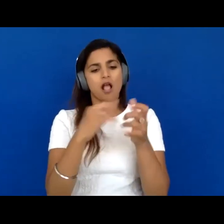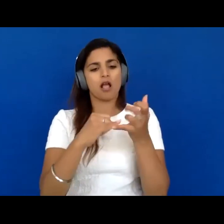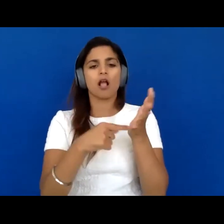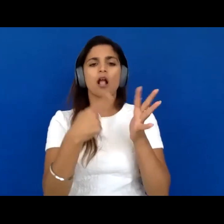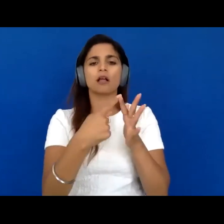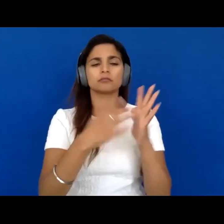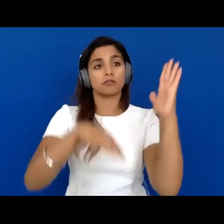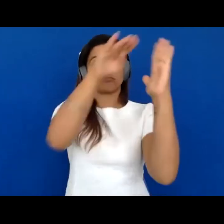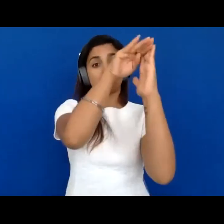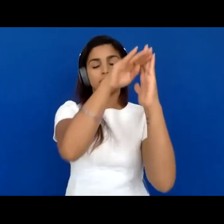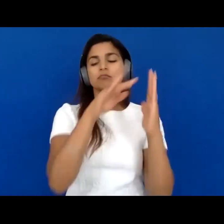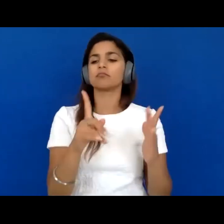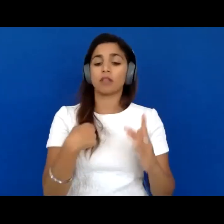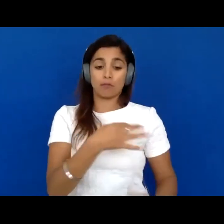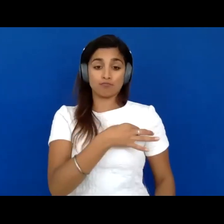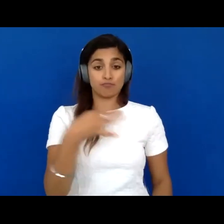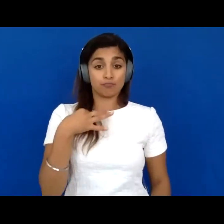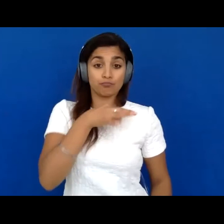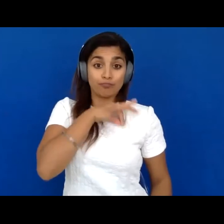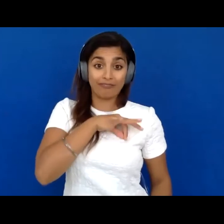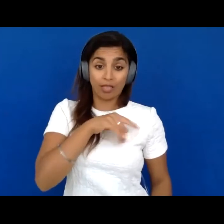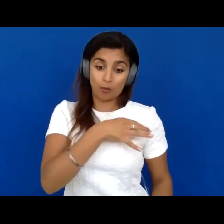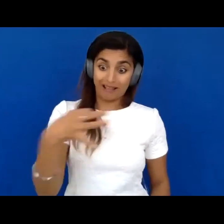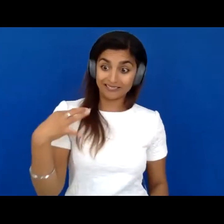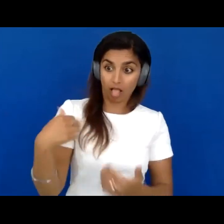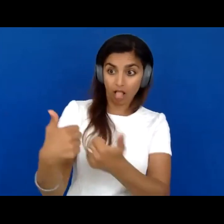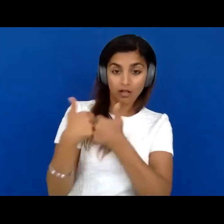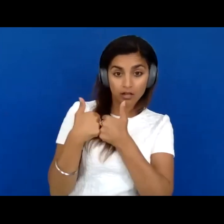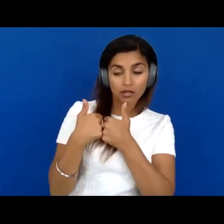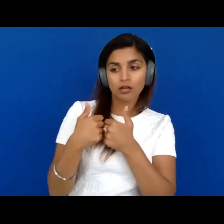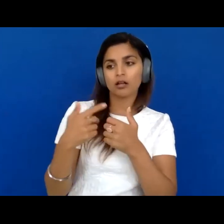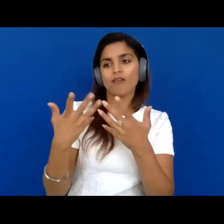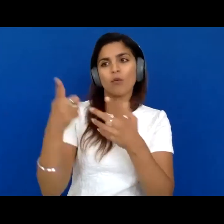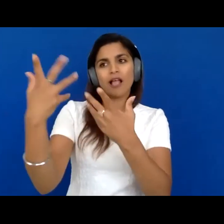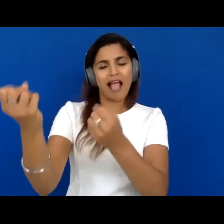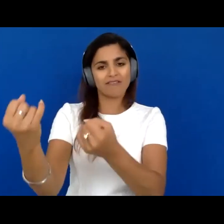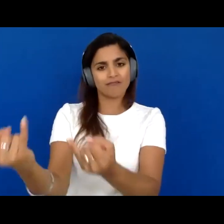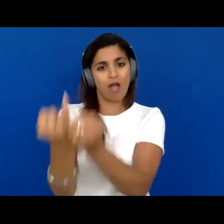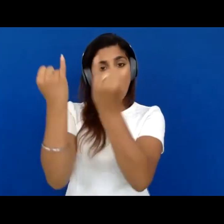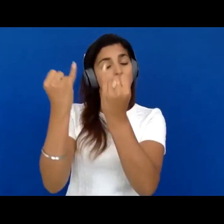privilege of medical assistants with all its violence is through caste my illness